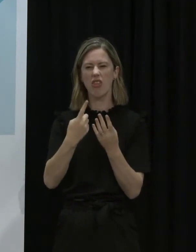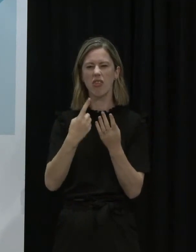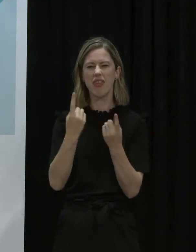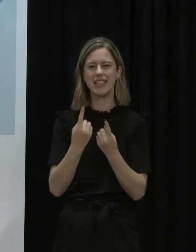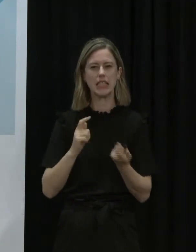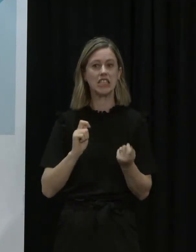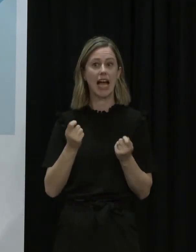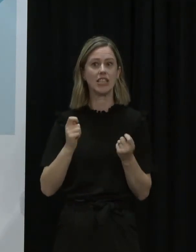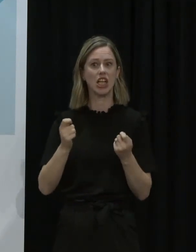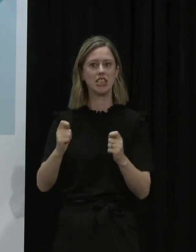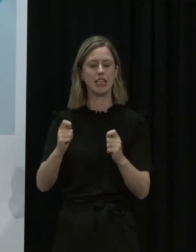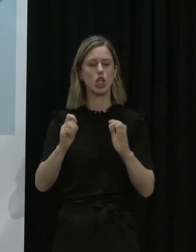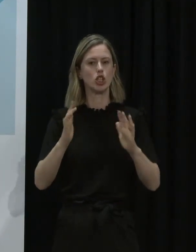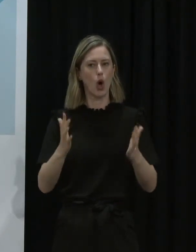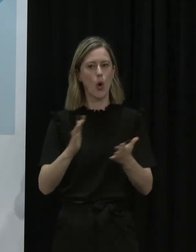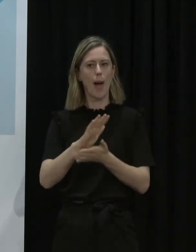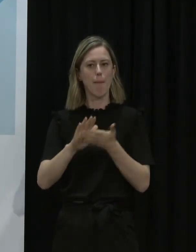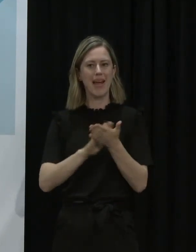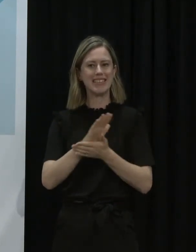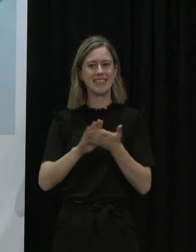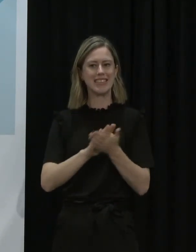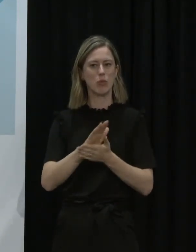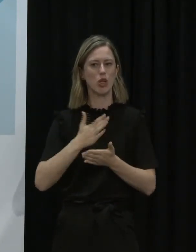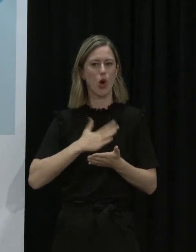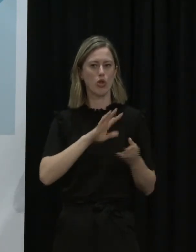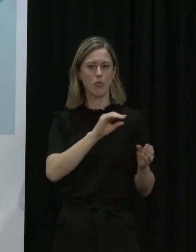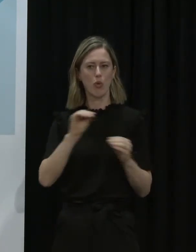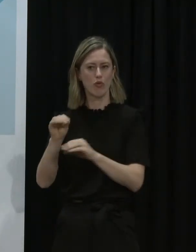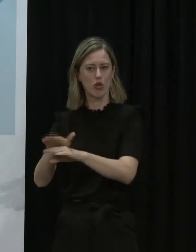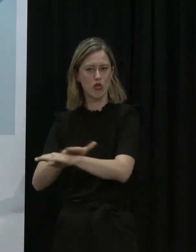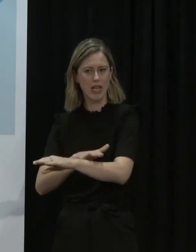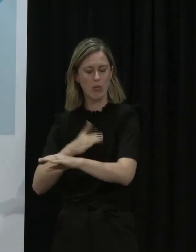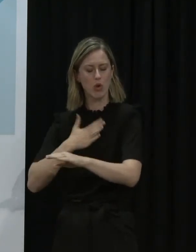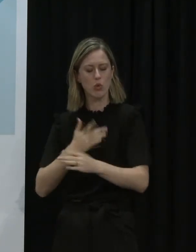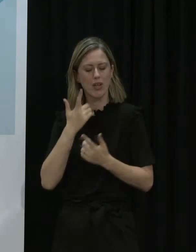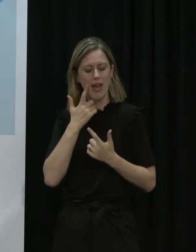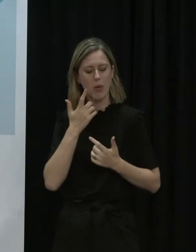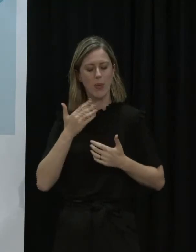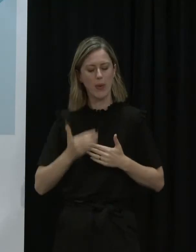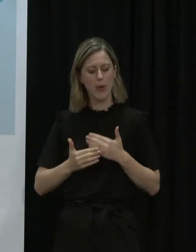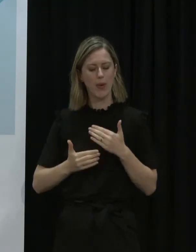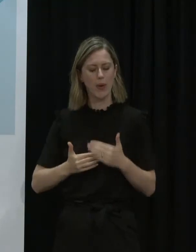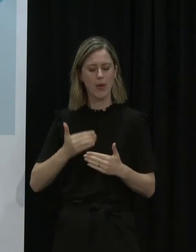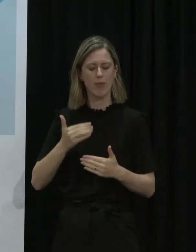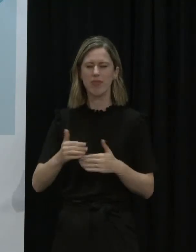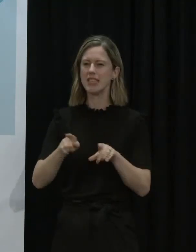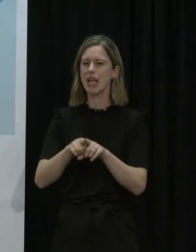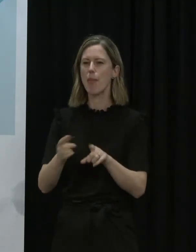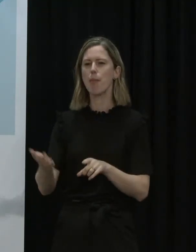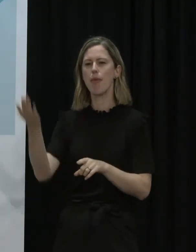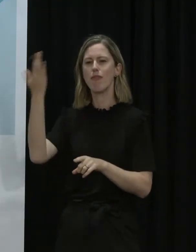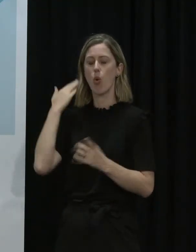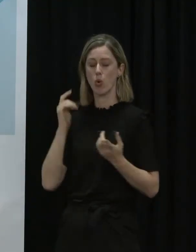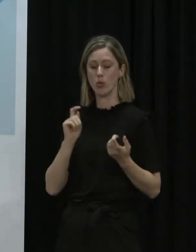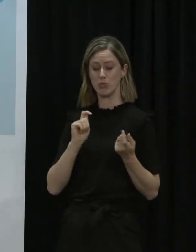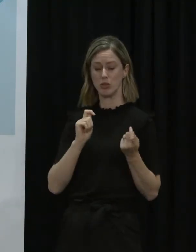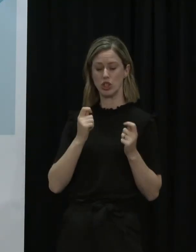shift into the new framework and some changes to our other settings. So we want to step